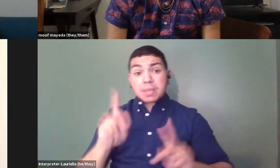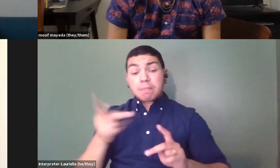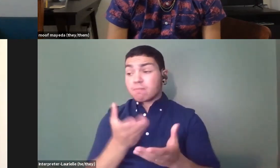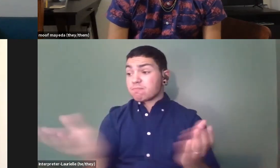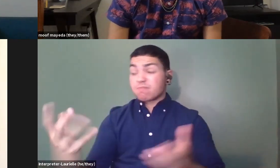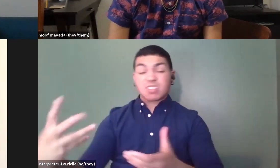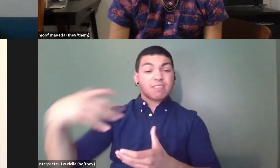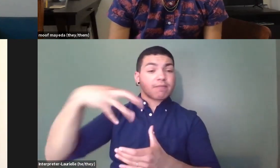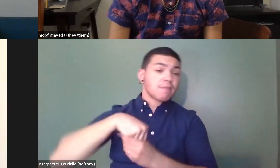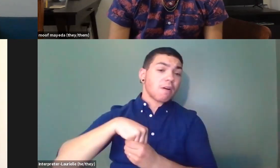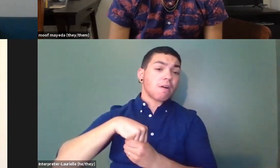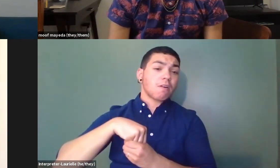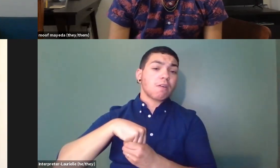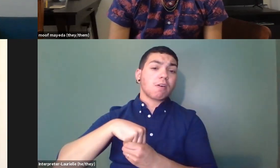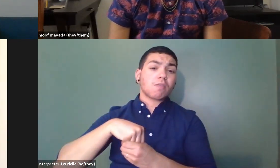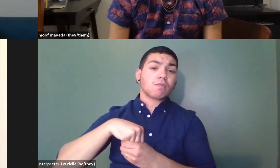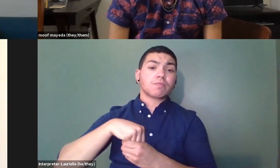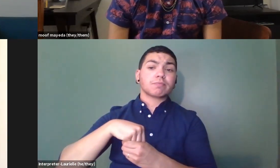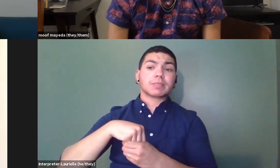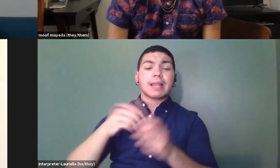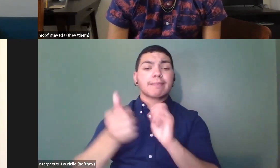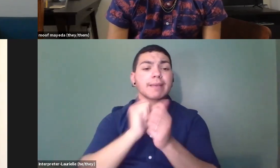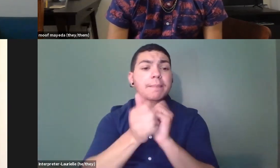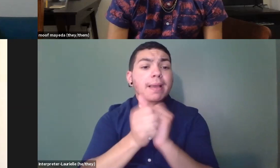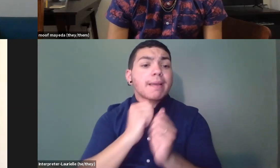Do folks have other thoughts on where we think the movement